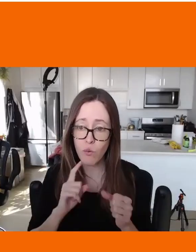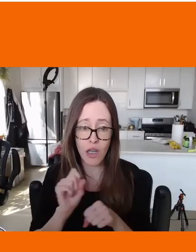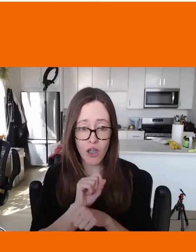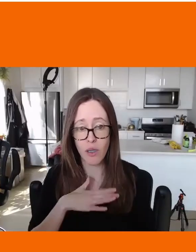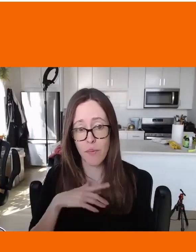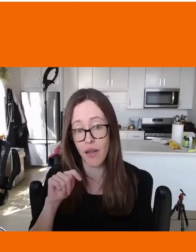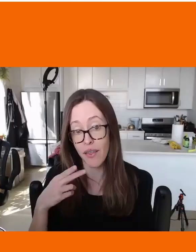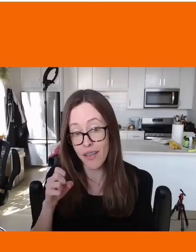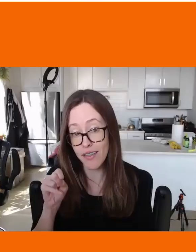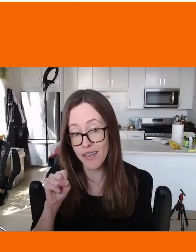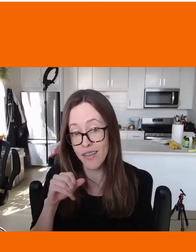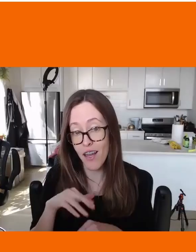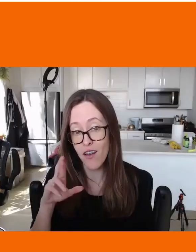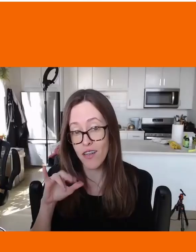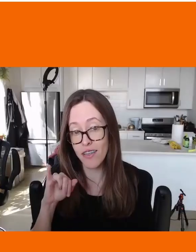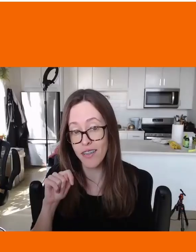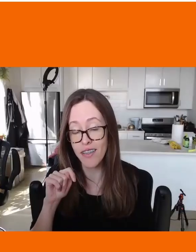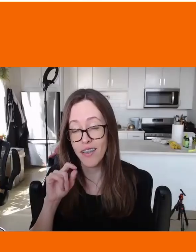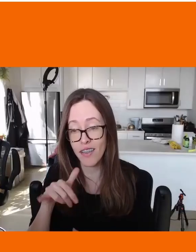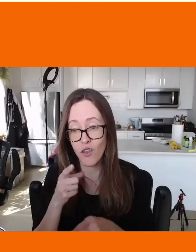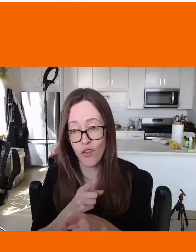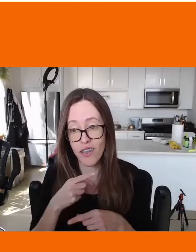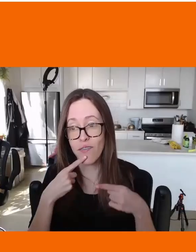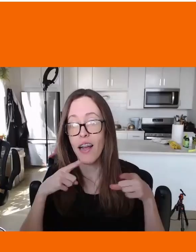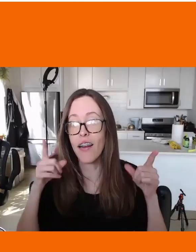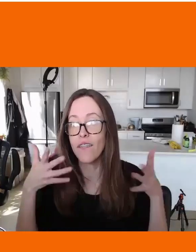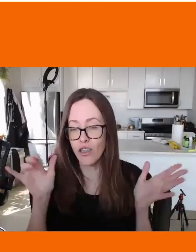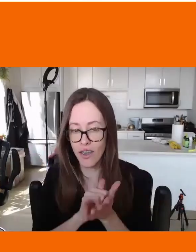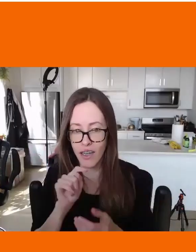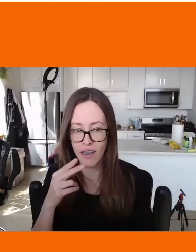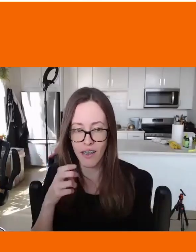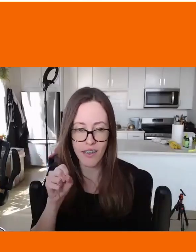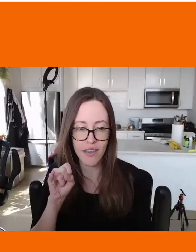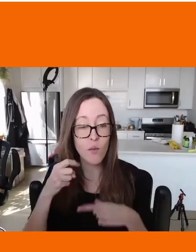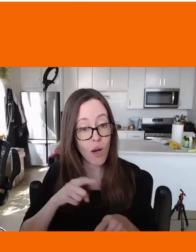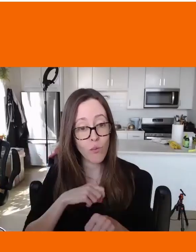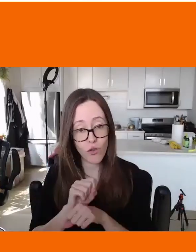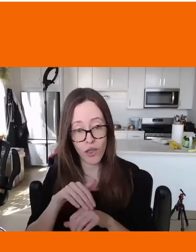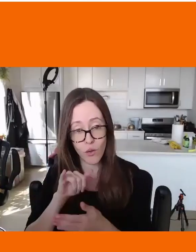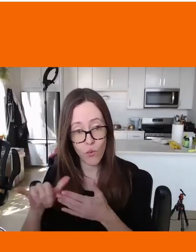I worked on this research project. This was my thesis at RIT, and I finally finished that study. And I finally finished that thesis